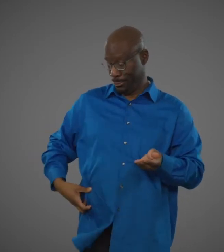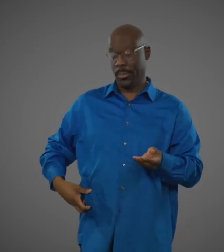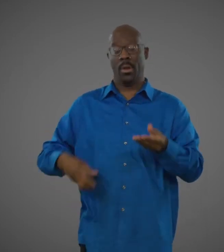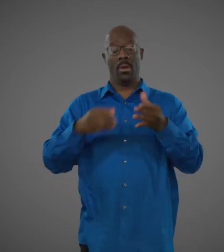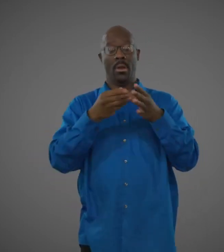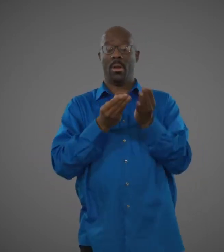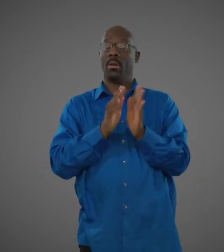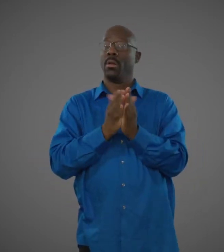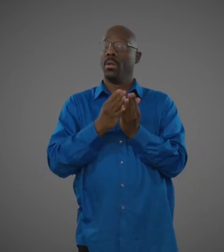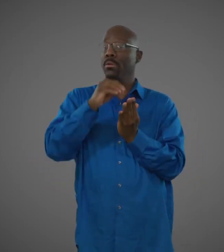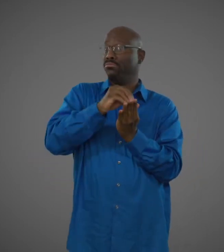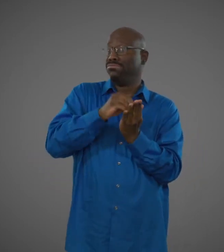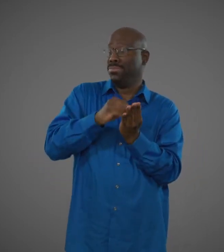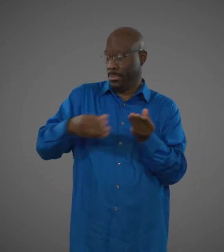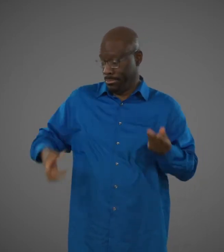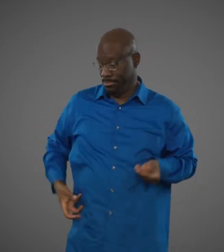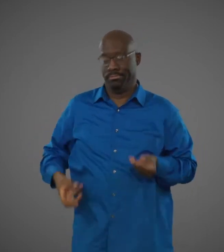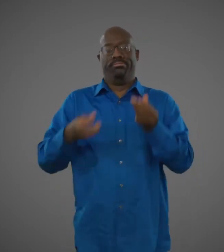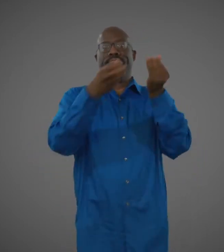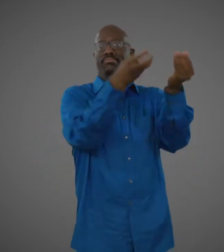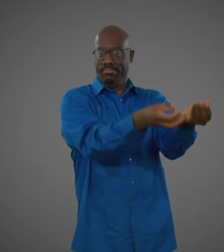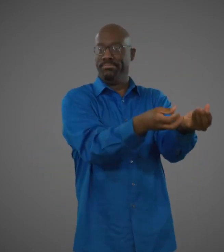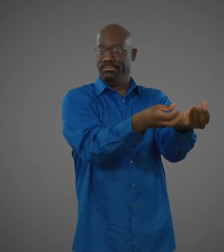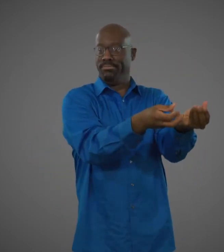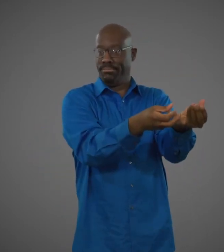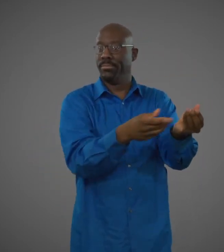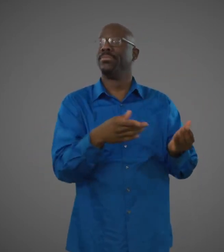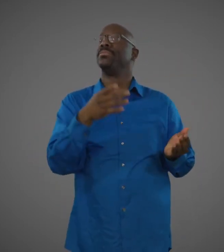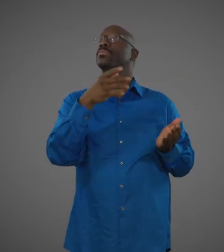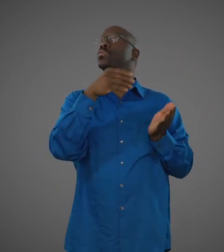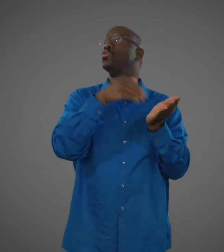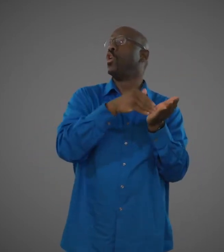with the doctor you will give back the monitor with the notes that you took.